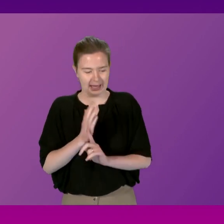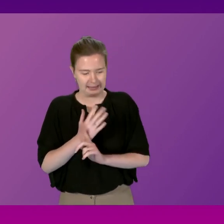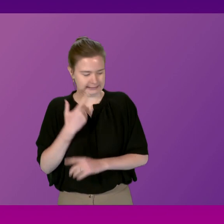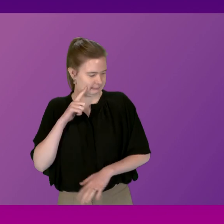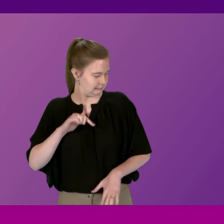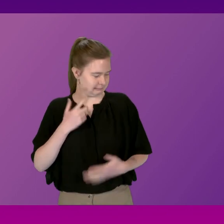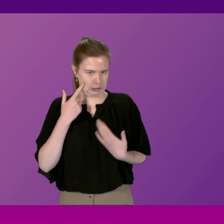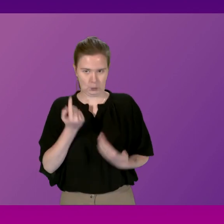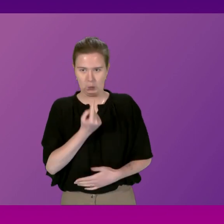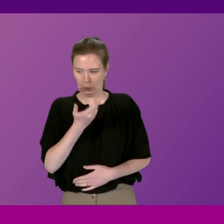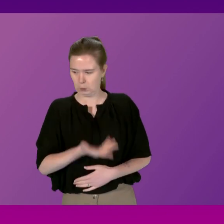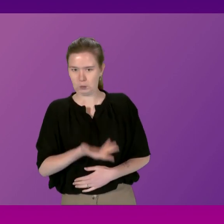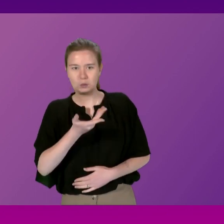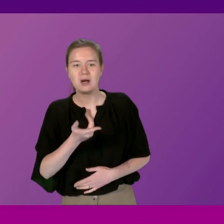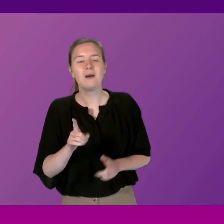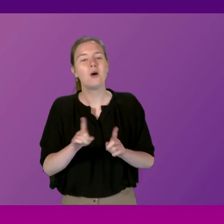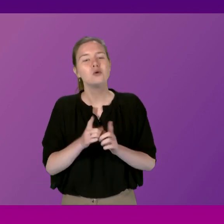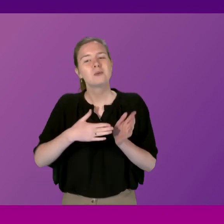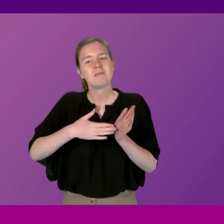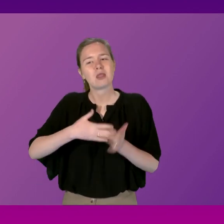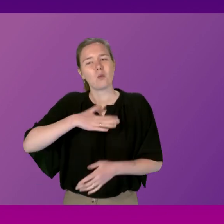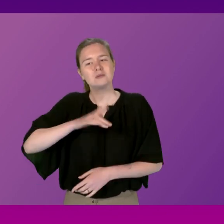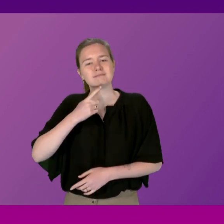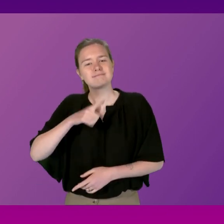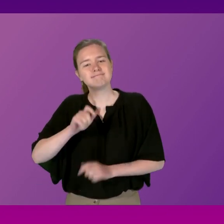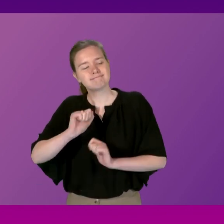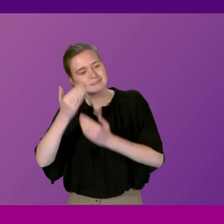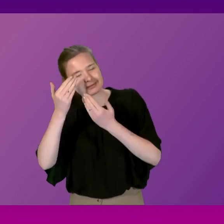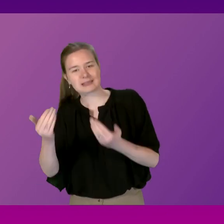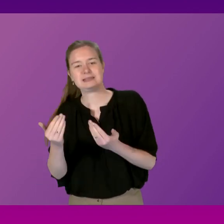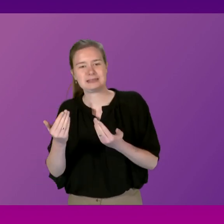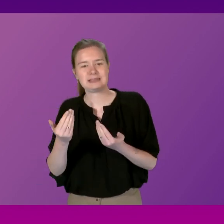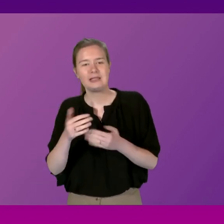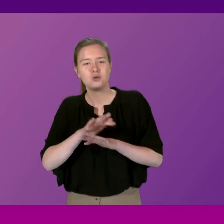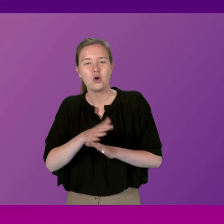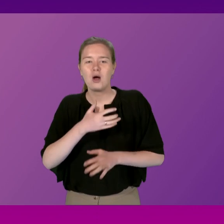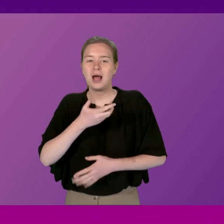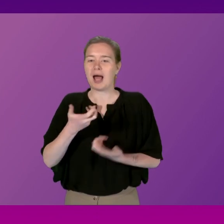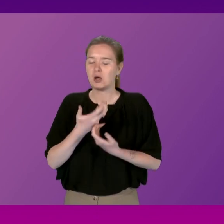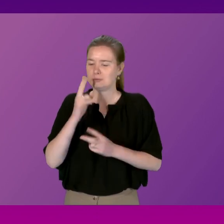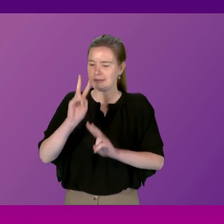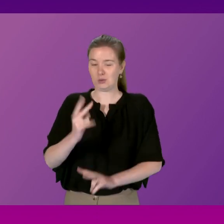My grandmother also wanted my uncle to have dignity, not just in how he saw himself but